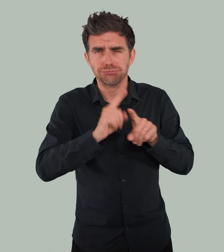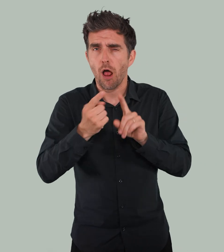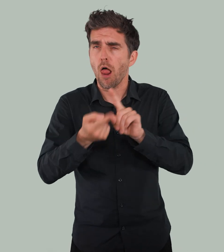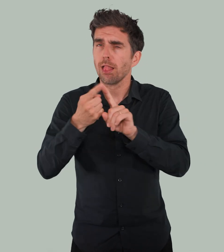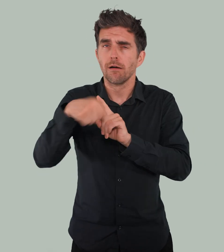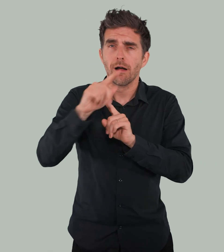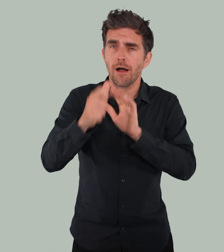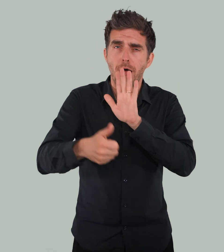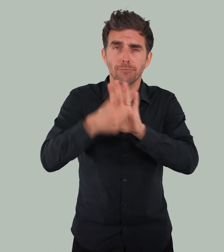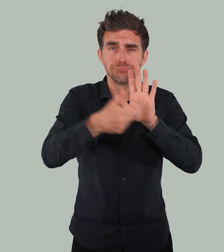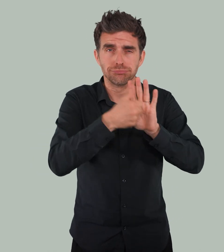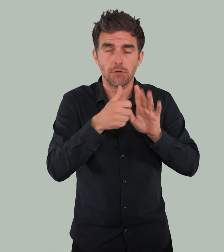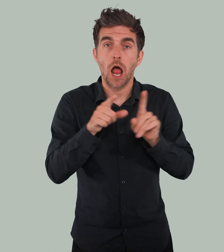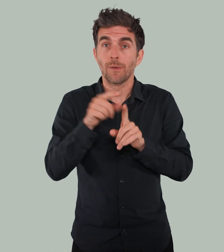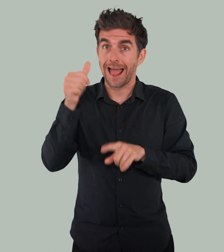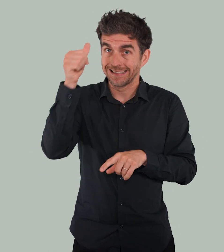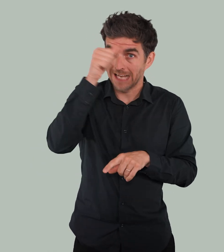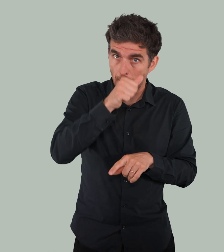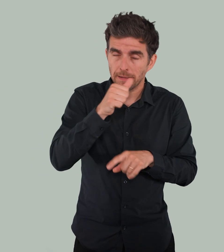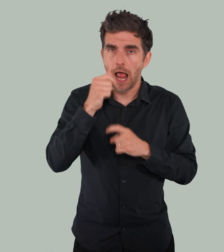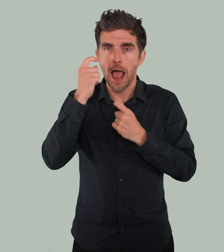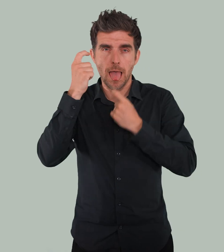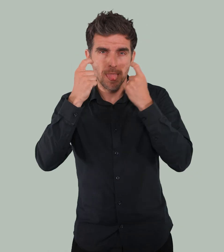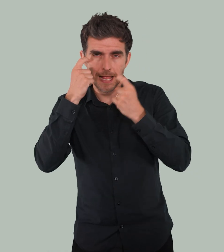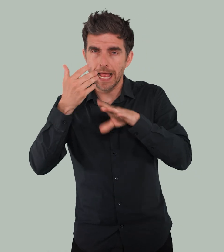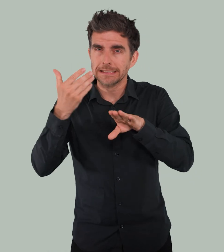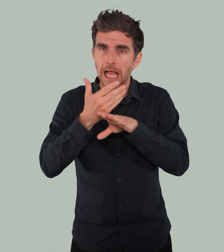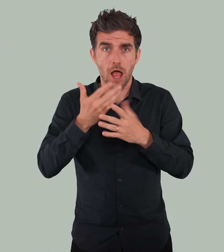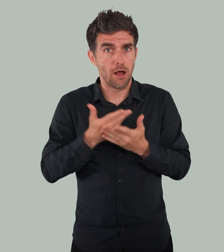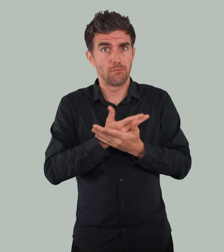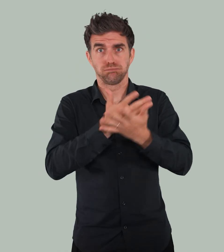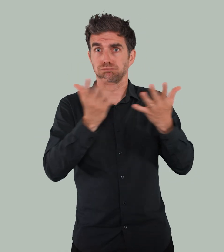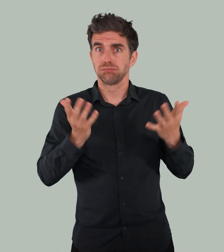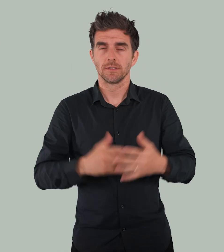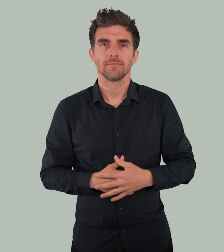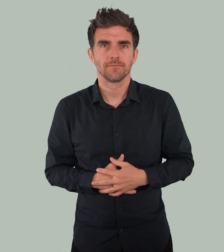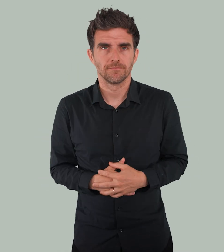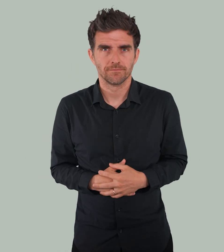subject-matter experts, as well as academics and think-tanks.